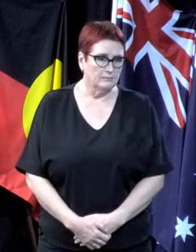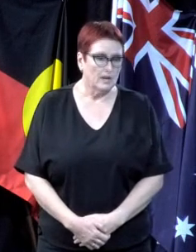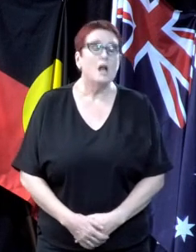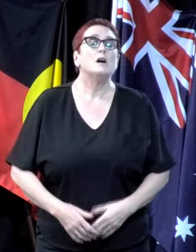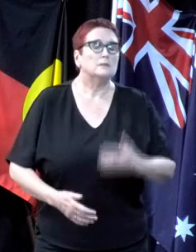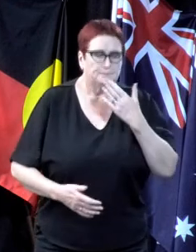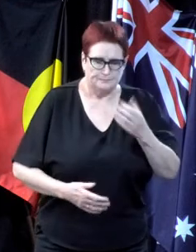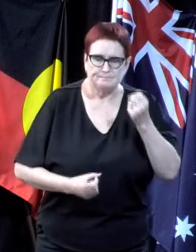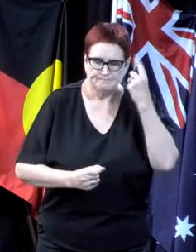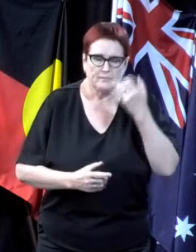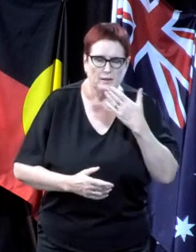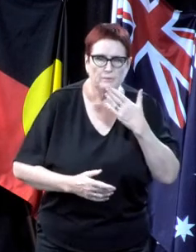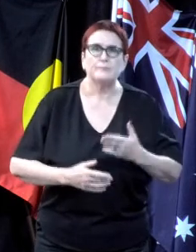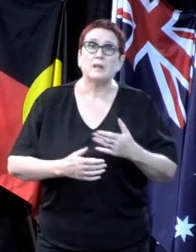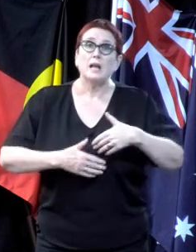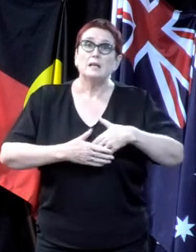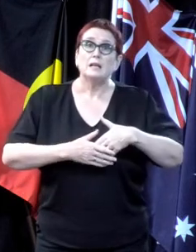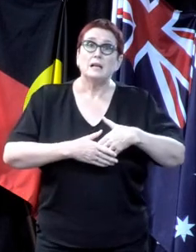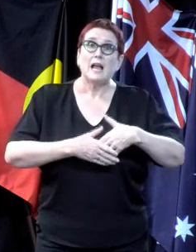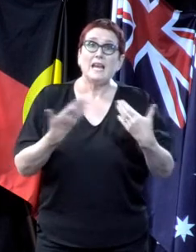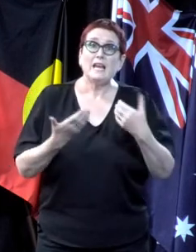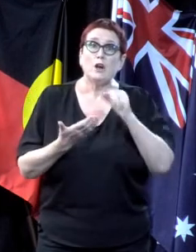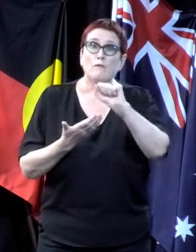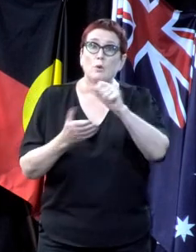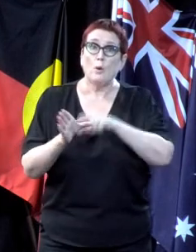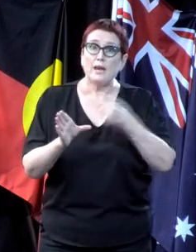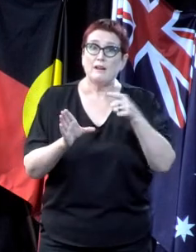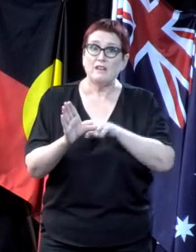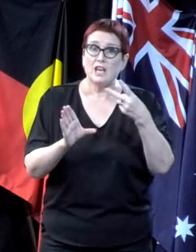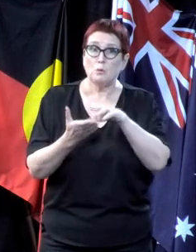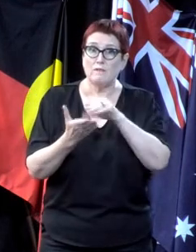I couldn’t – there are students there with – there’s anxiety